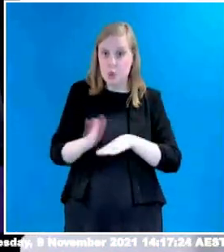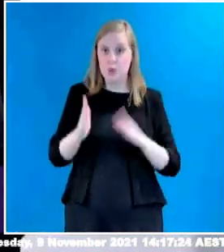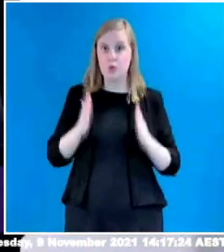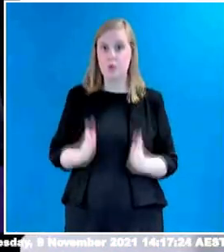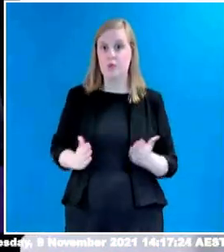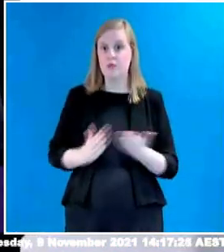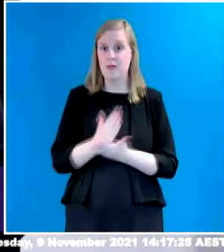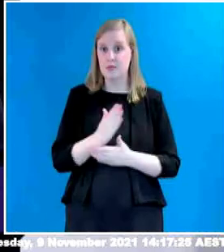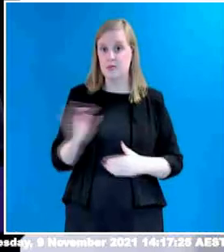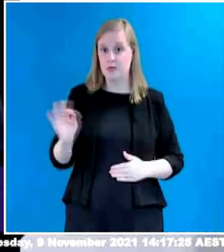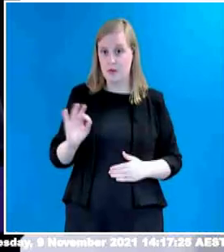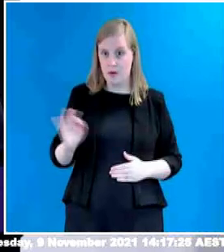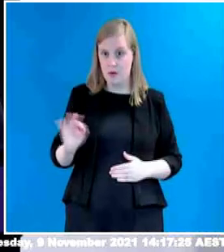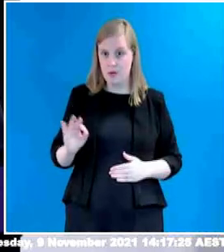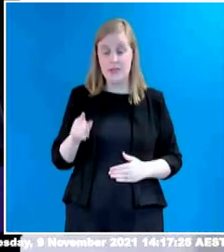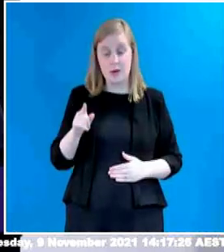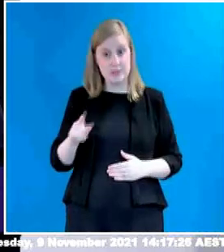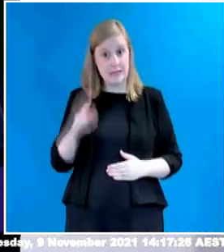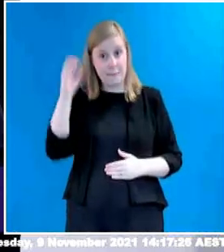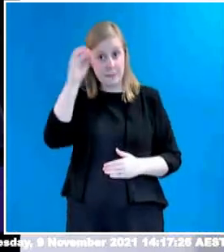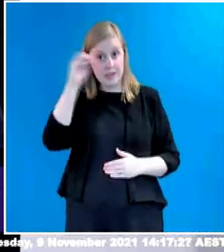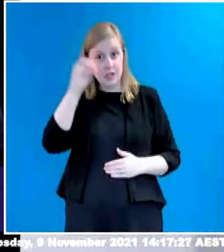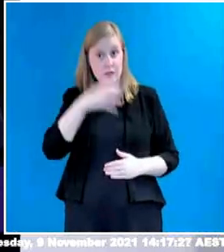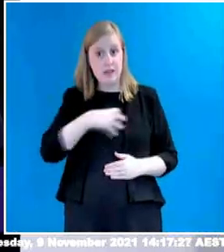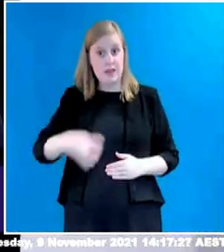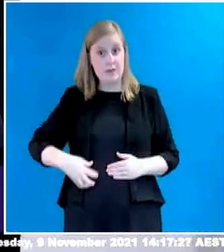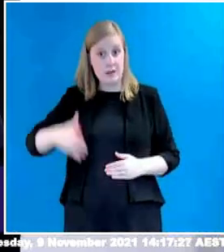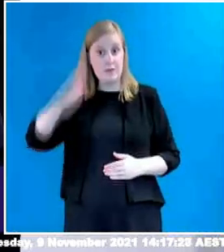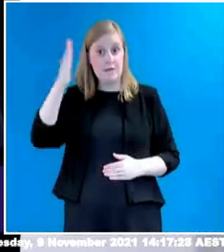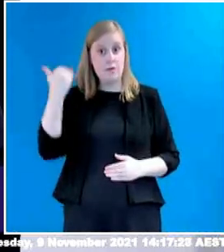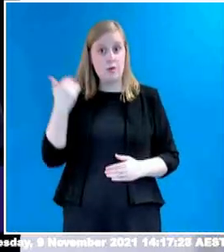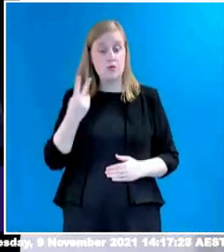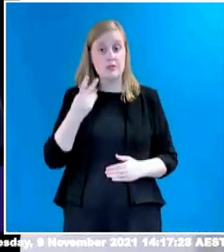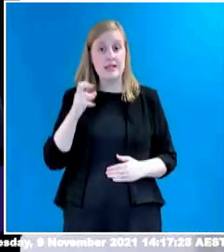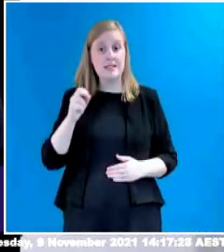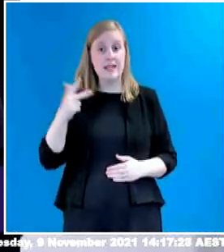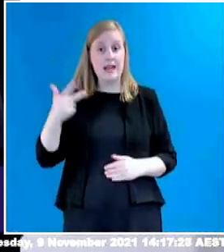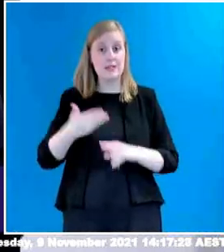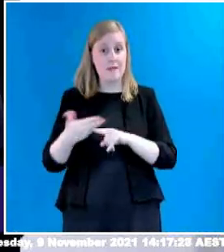prior to ratification? As I understand it, that's correct, yes.